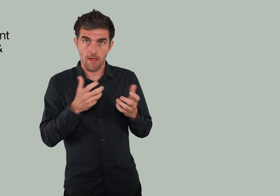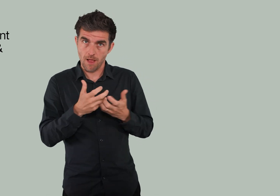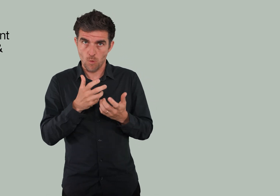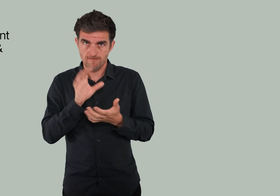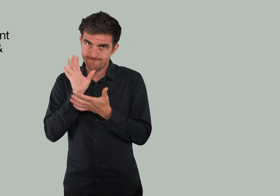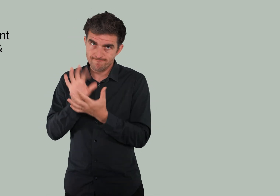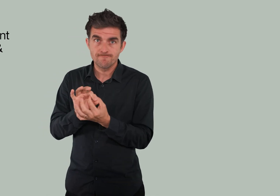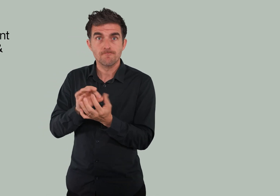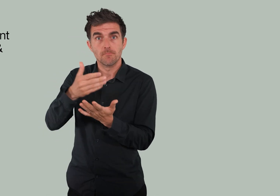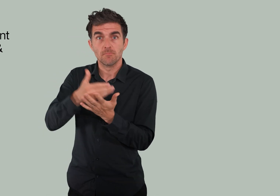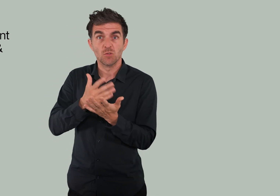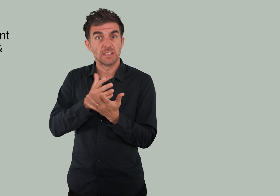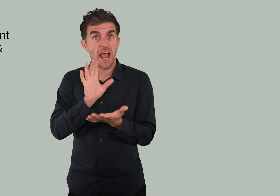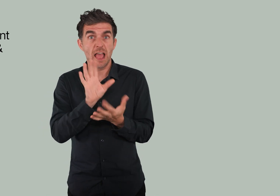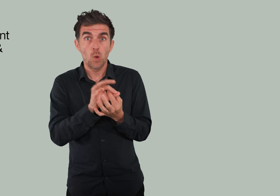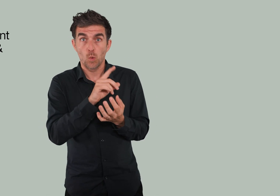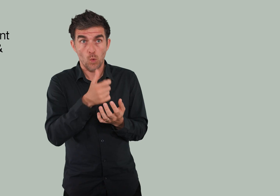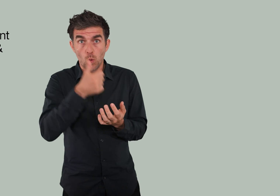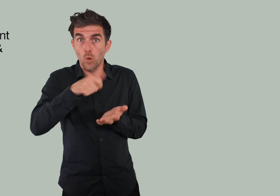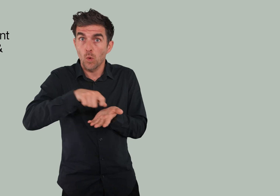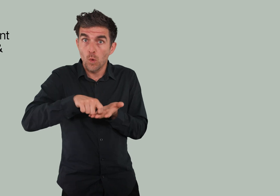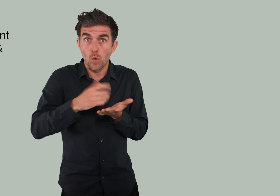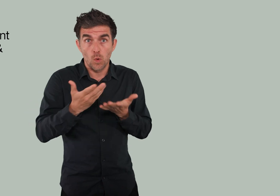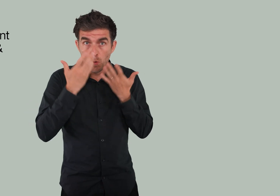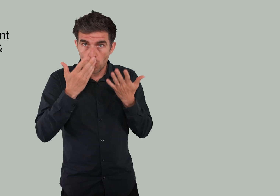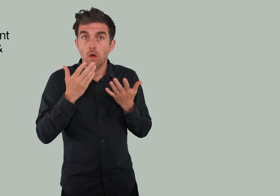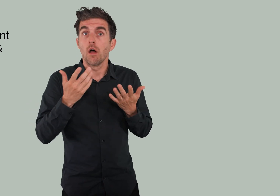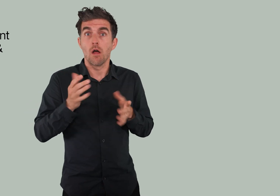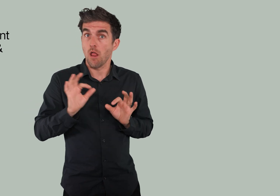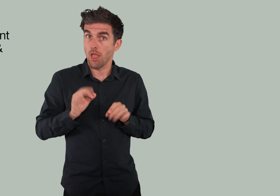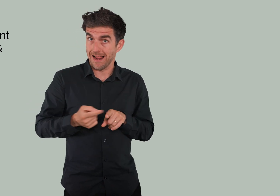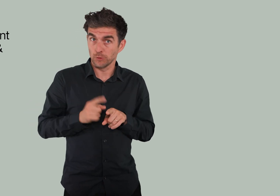can engage with the PIP2 form relate to literacy, not having English